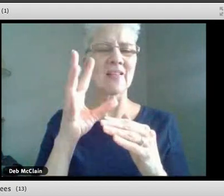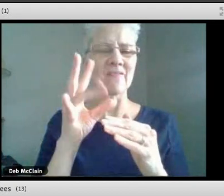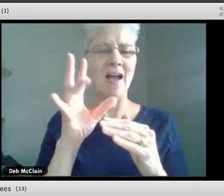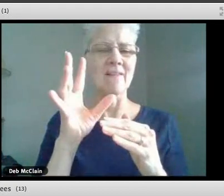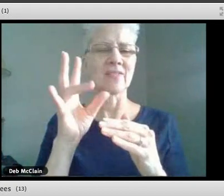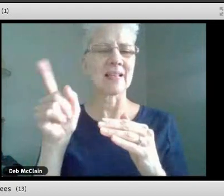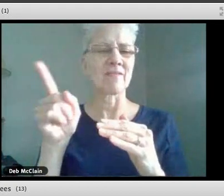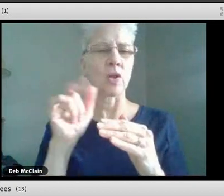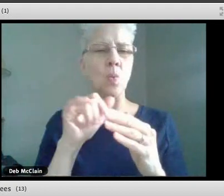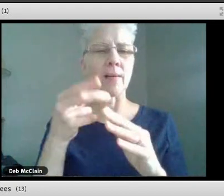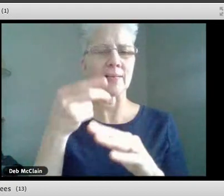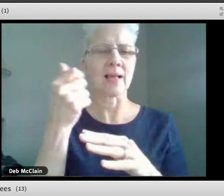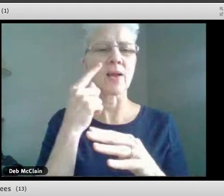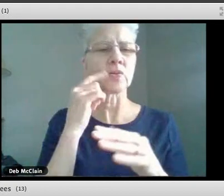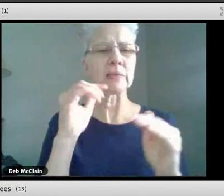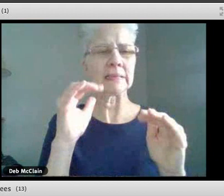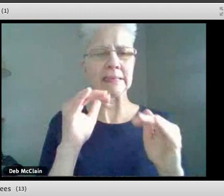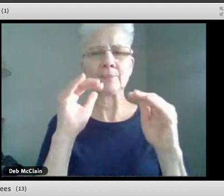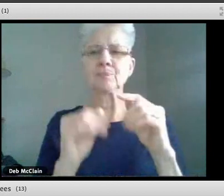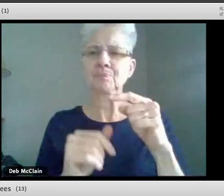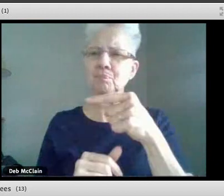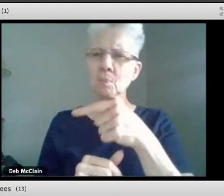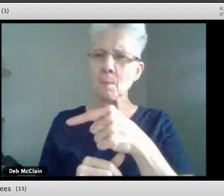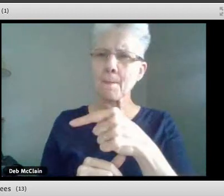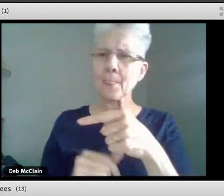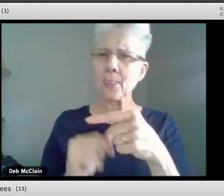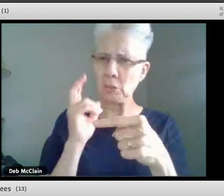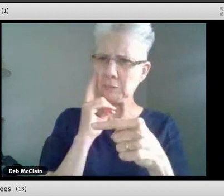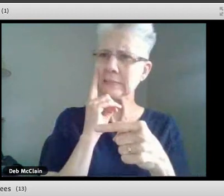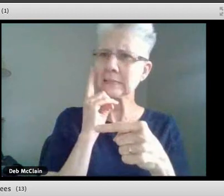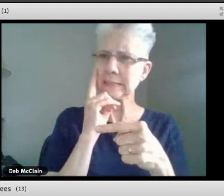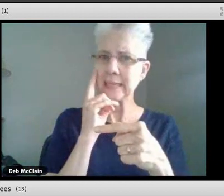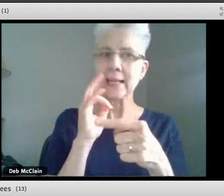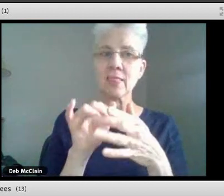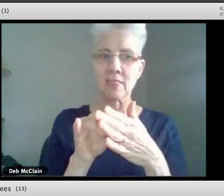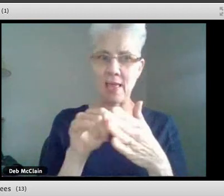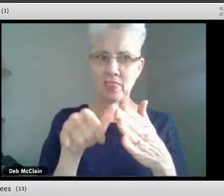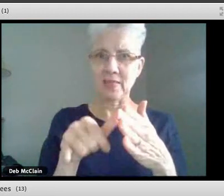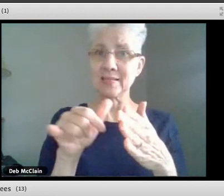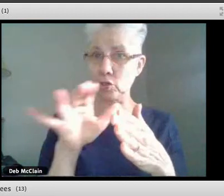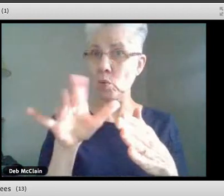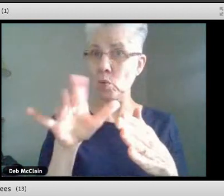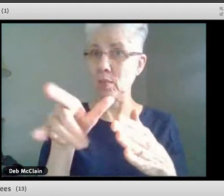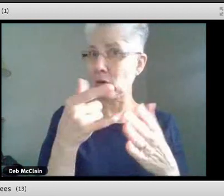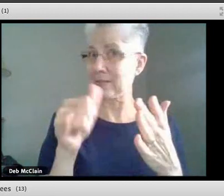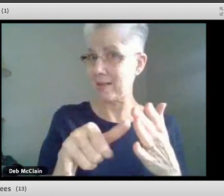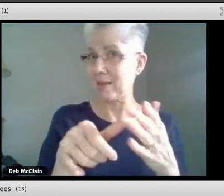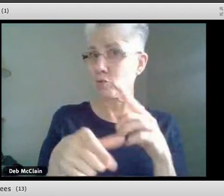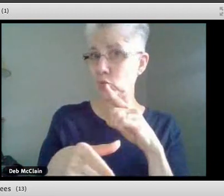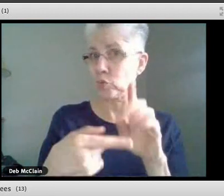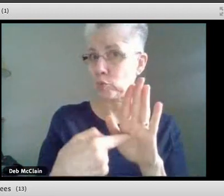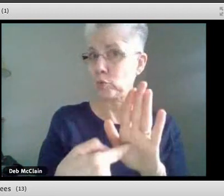You know, just type in the chat box, if you have a second, that you see this in your libraries, that these statistics are supported or not.